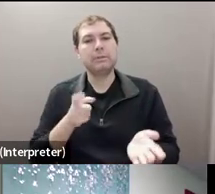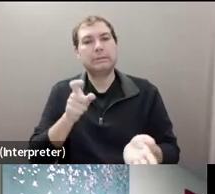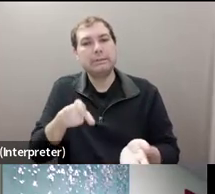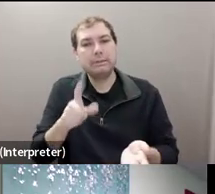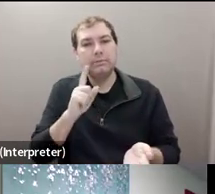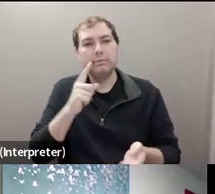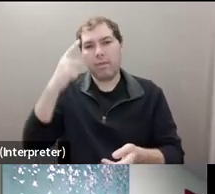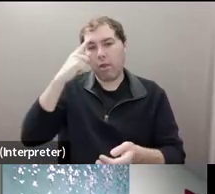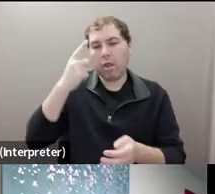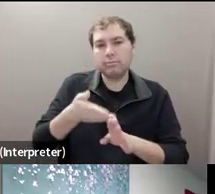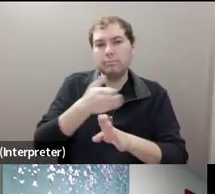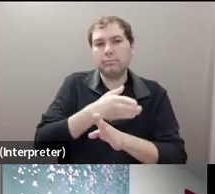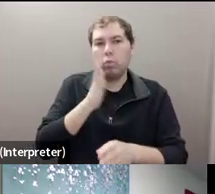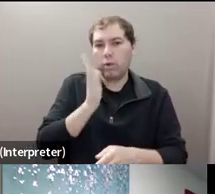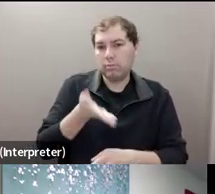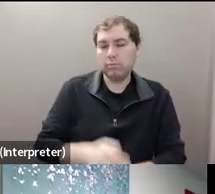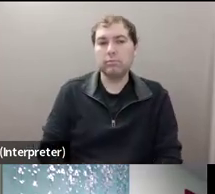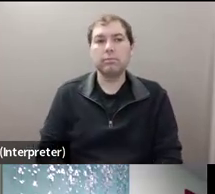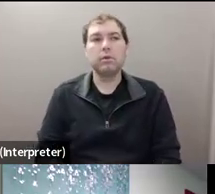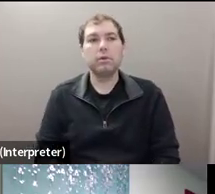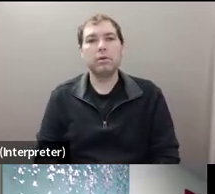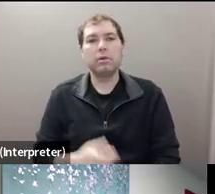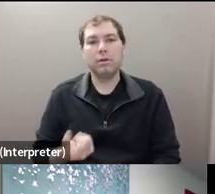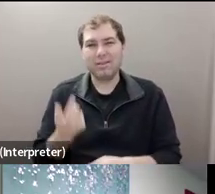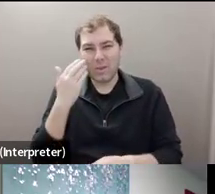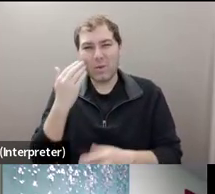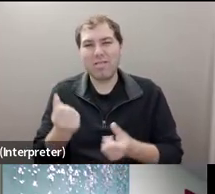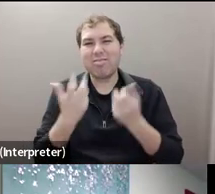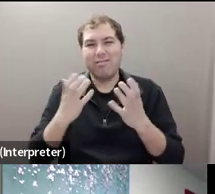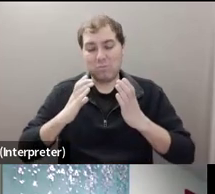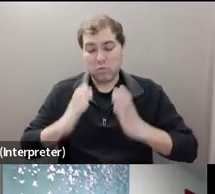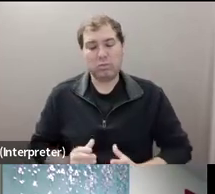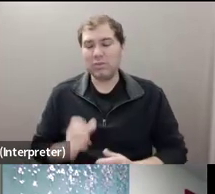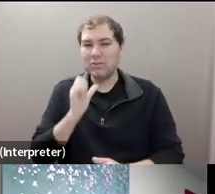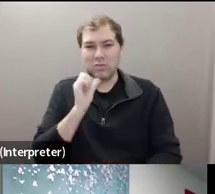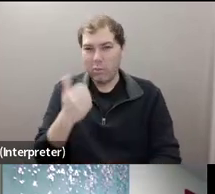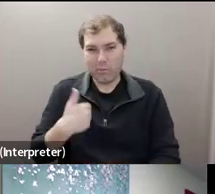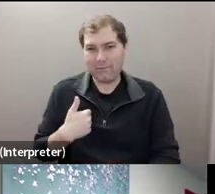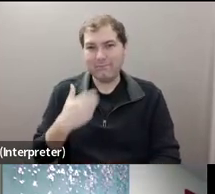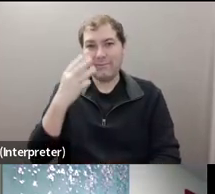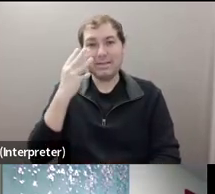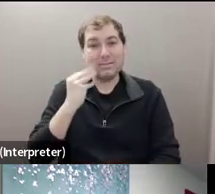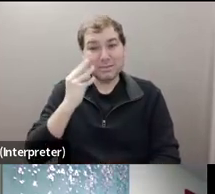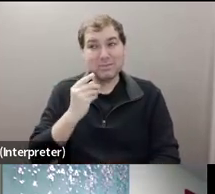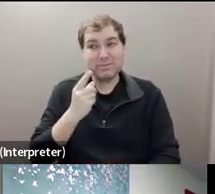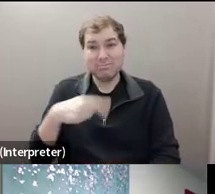Rebecca - APRIL: But I know a lot of our consumers Rebecca - APRIL: don't have that experience. So if somebody could give some examples of